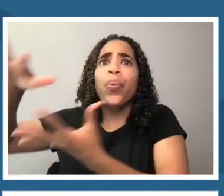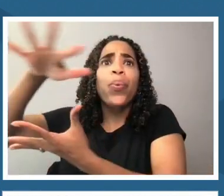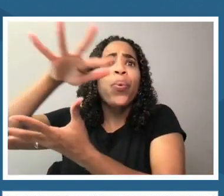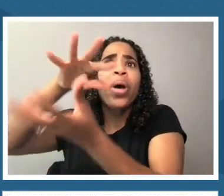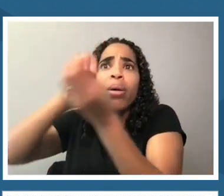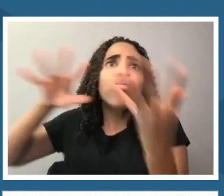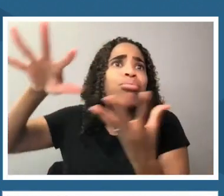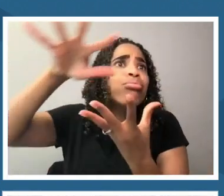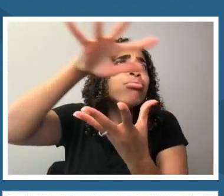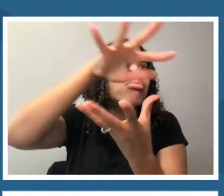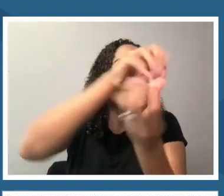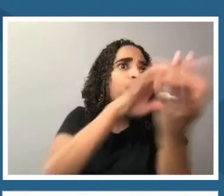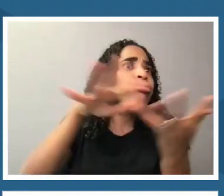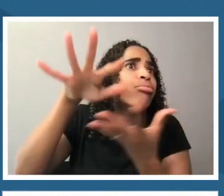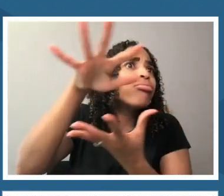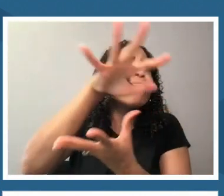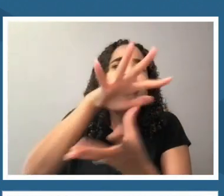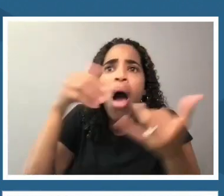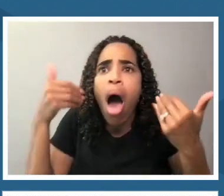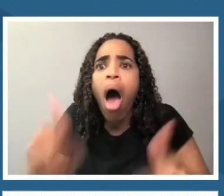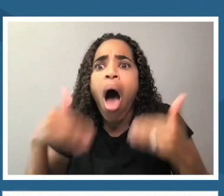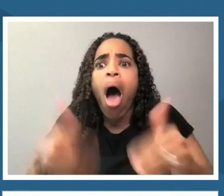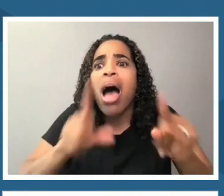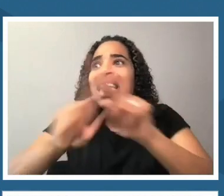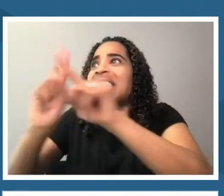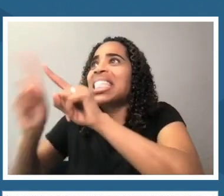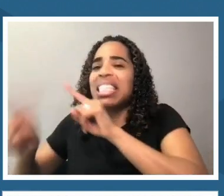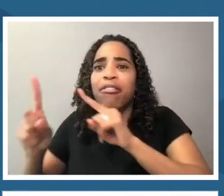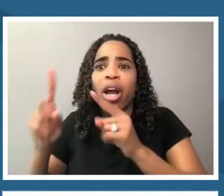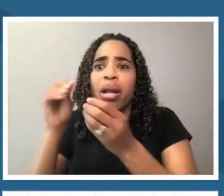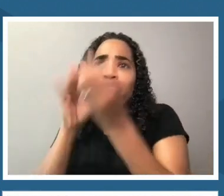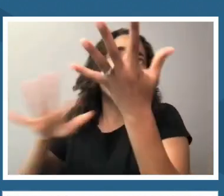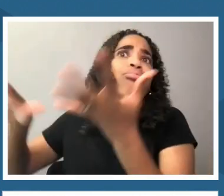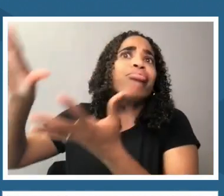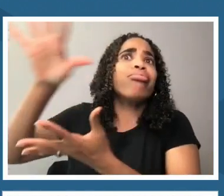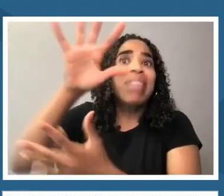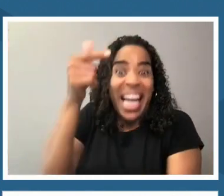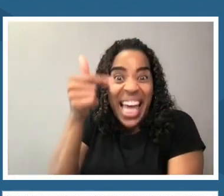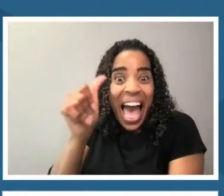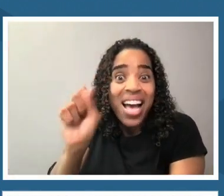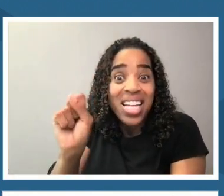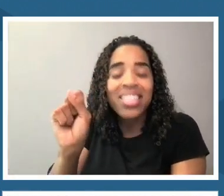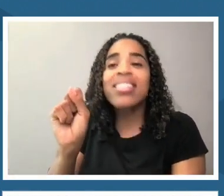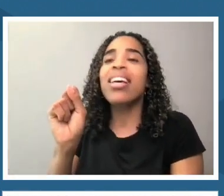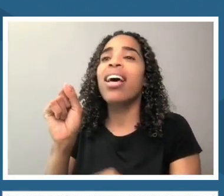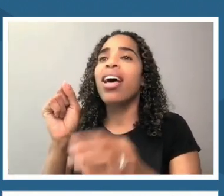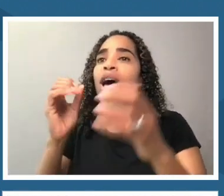have been discovered great big gas